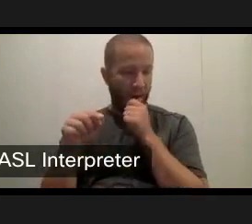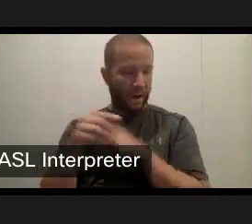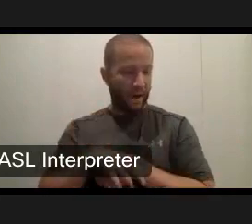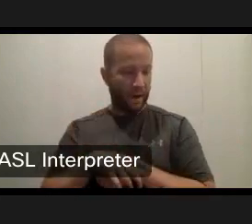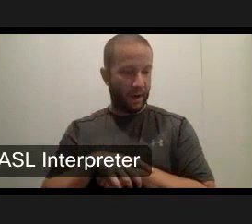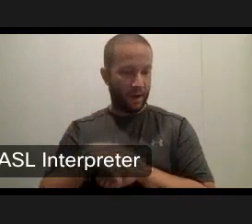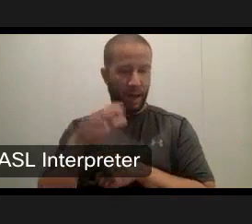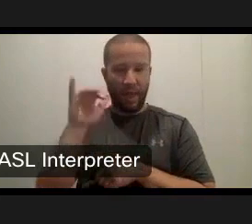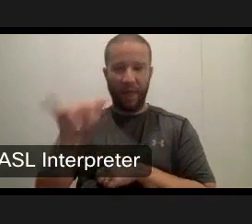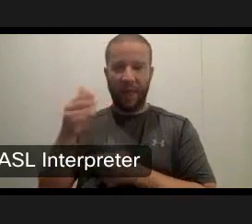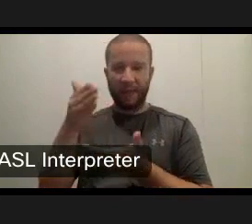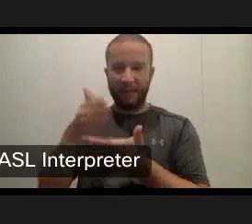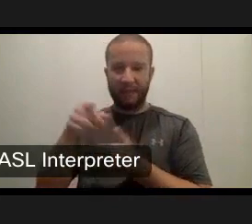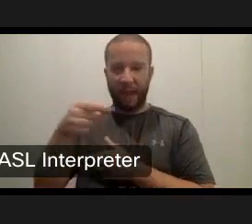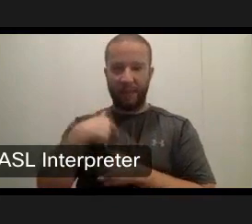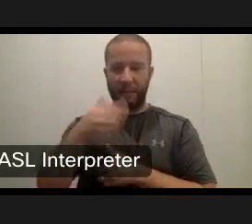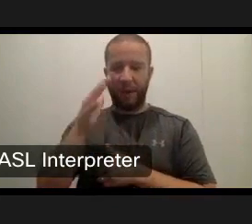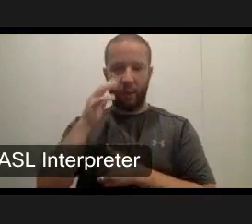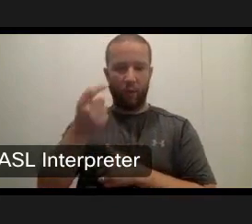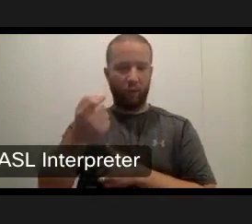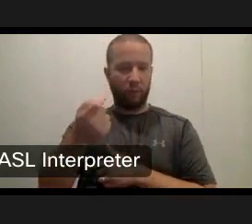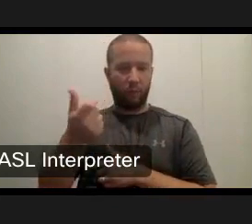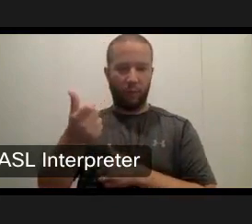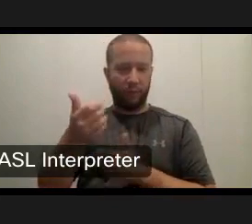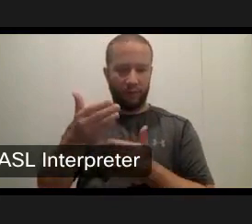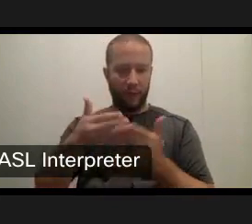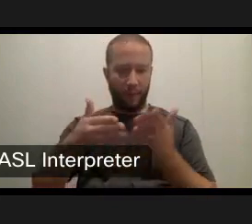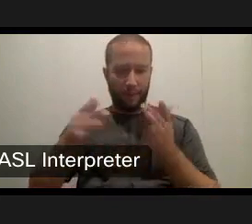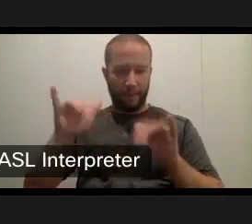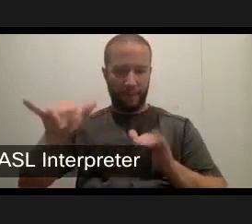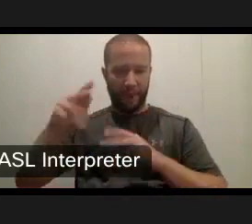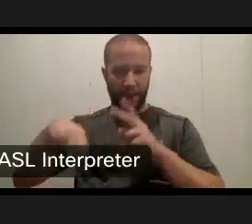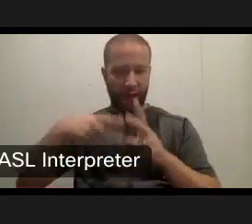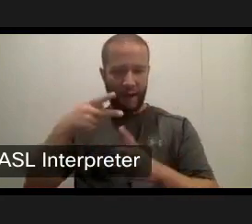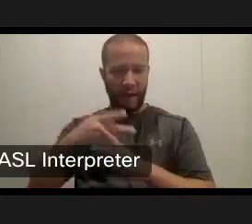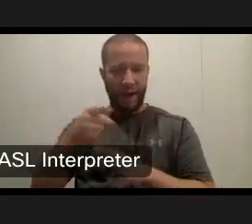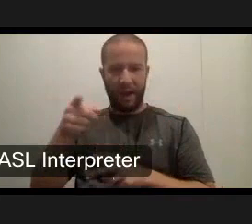ridership of the routes we were removing um that's it was just a question of the